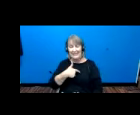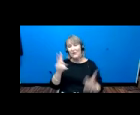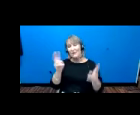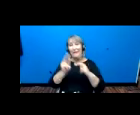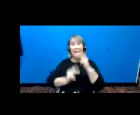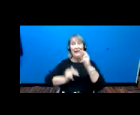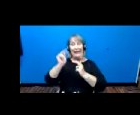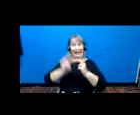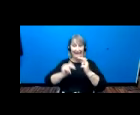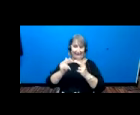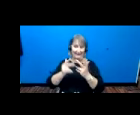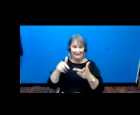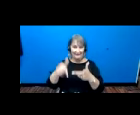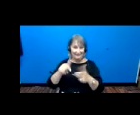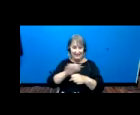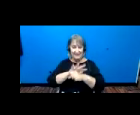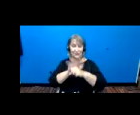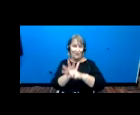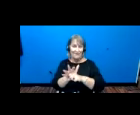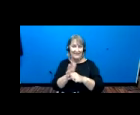and really growing it, which is very important.